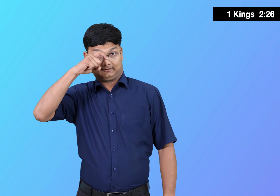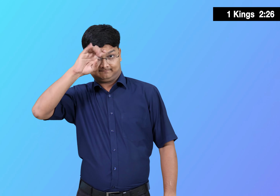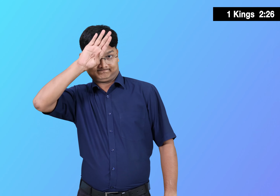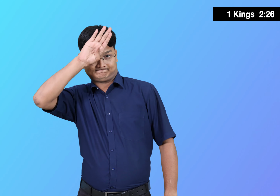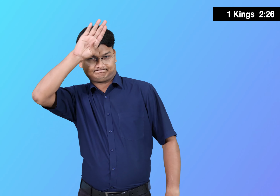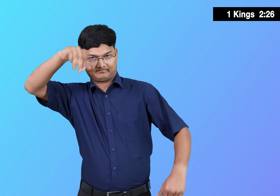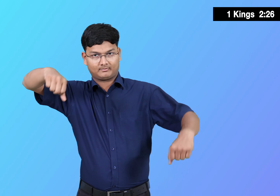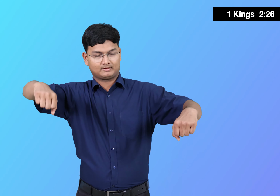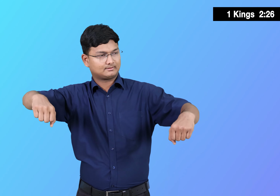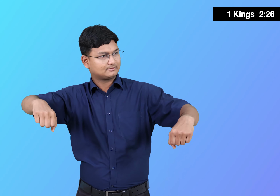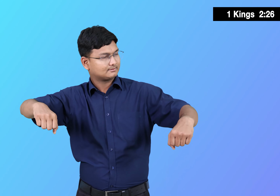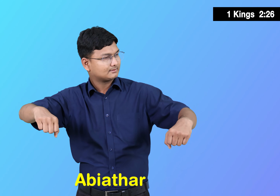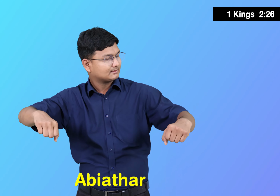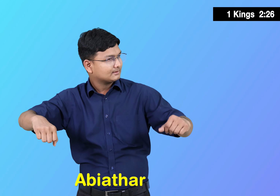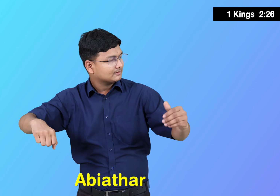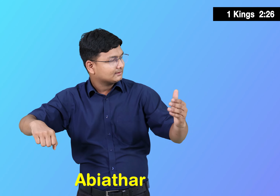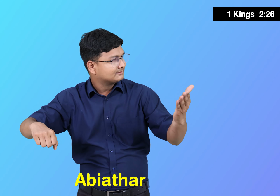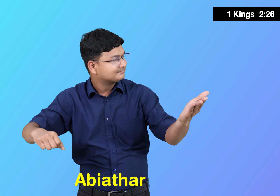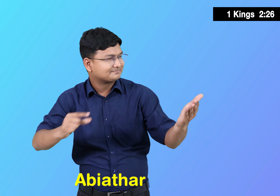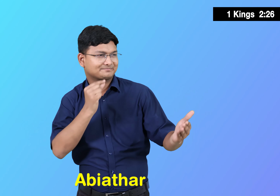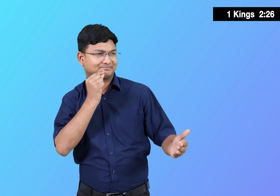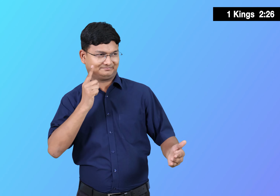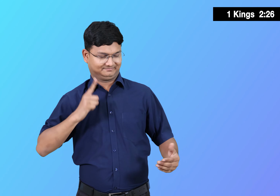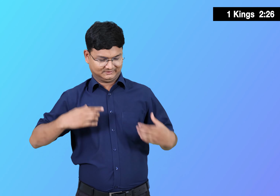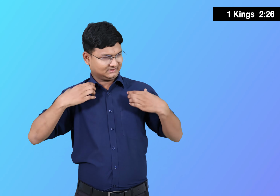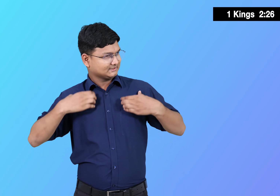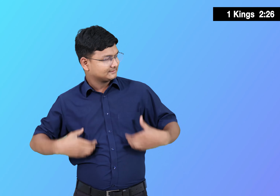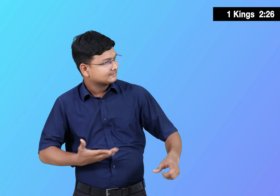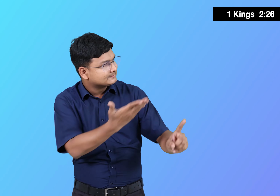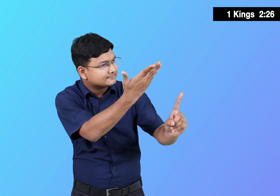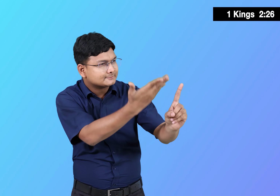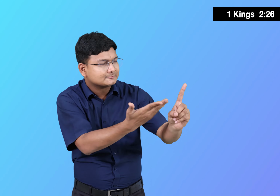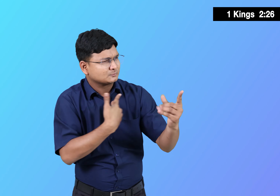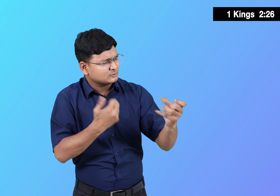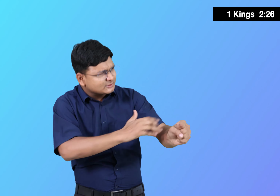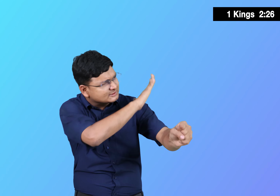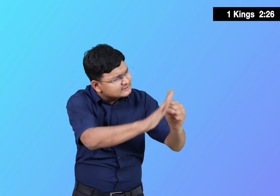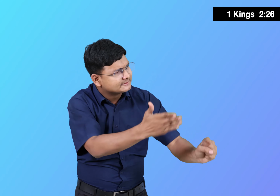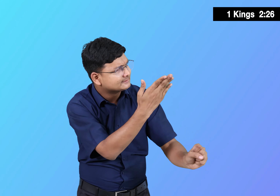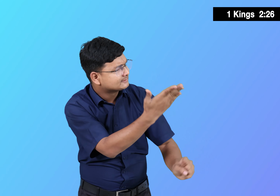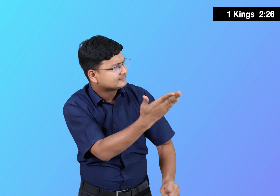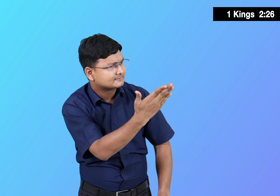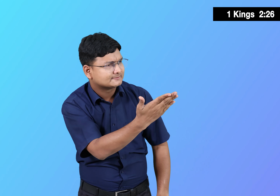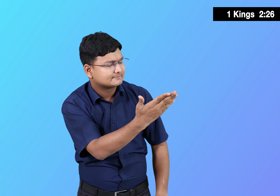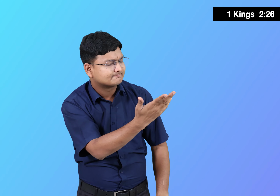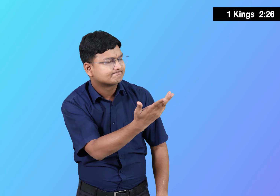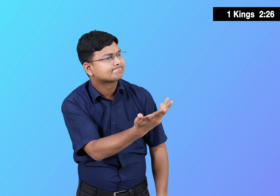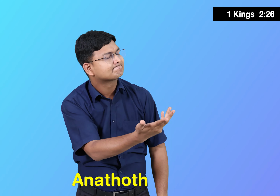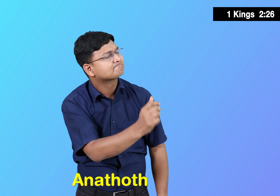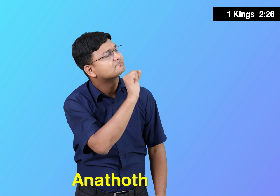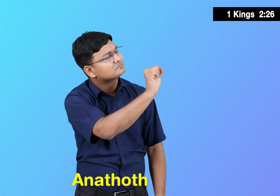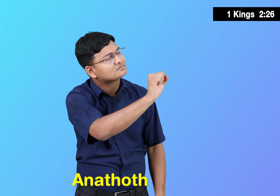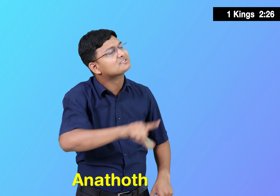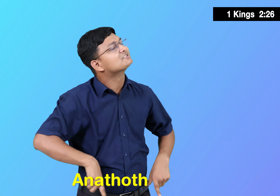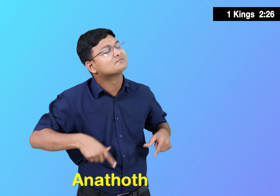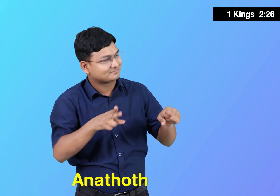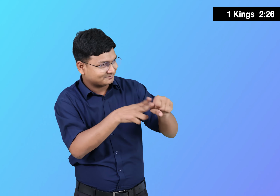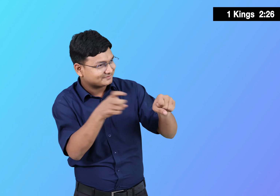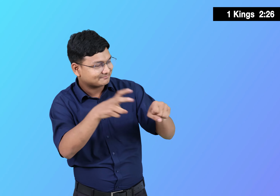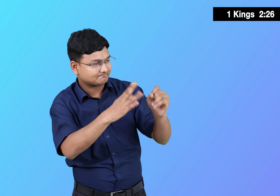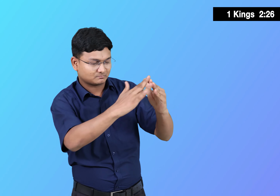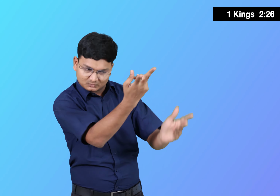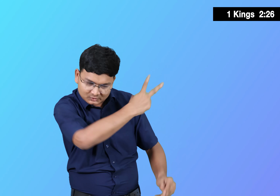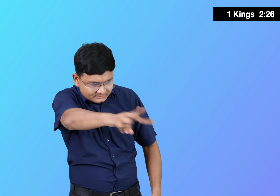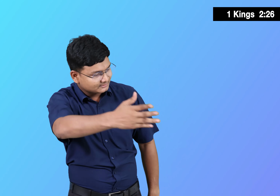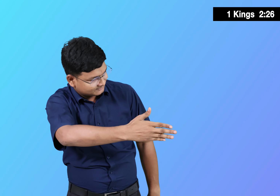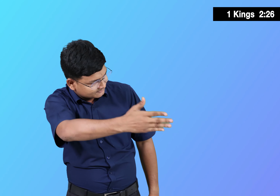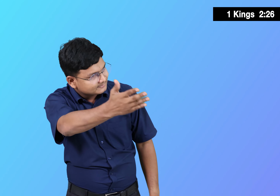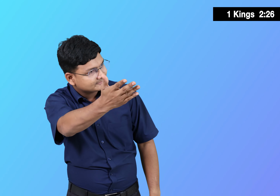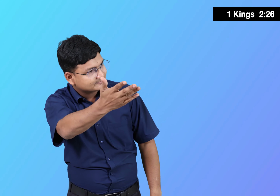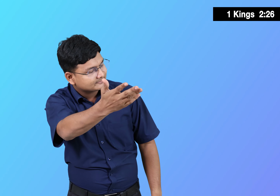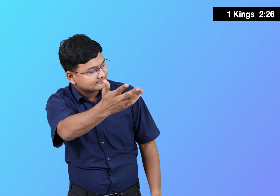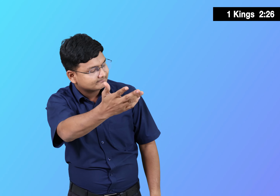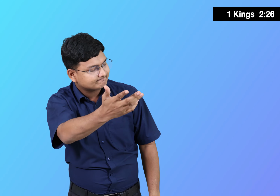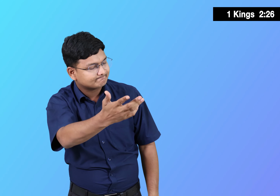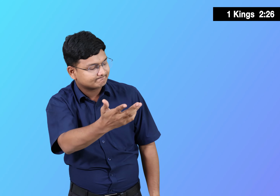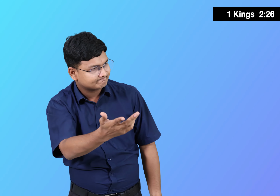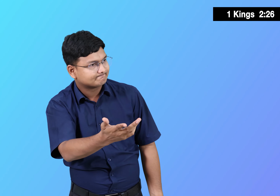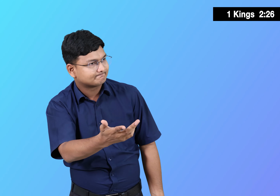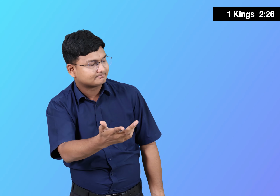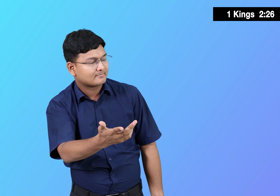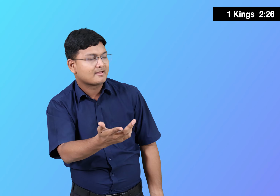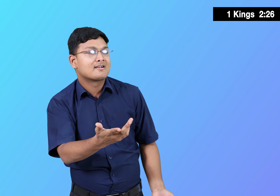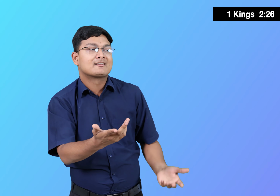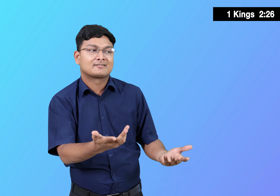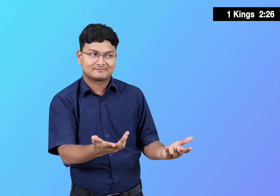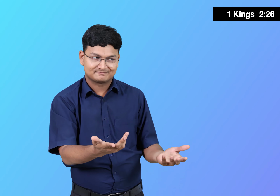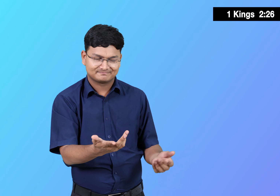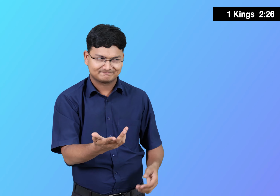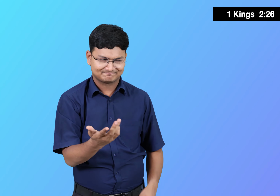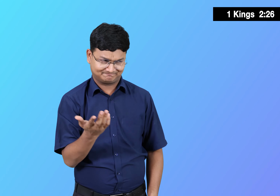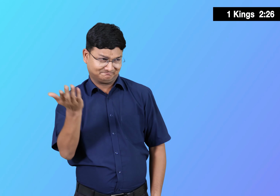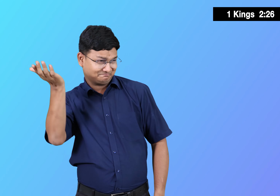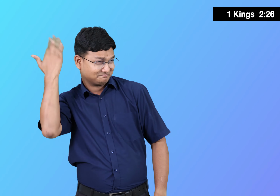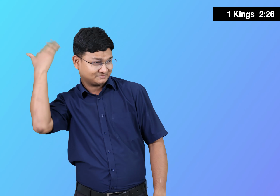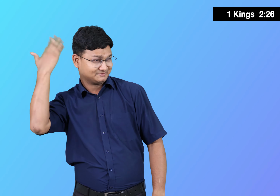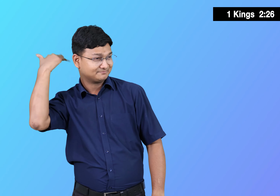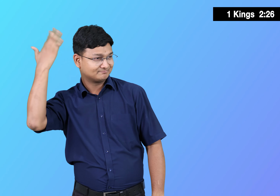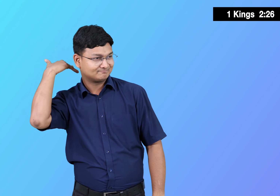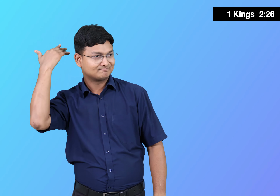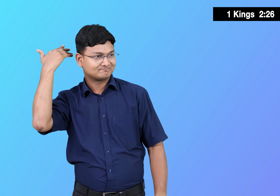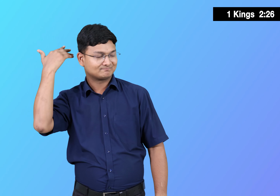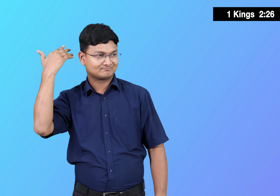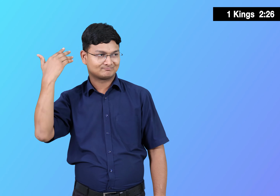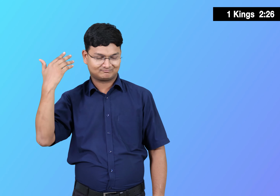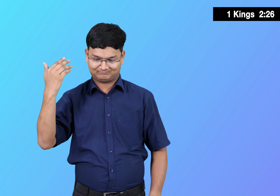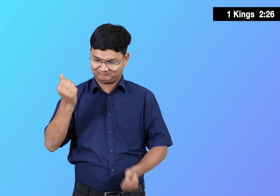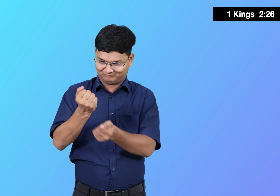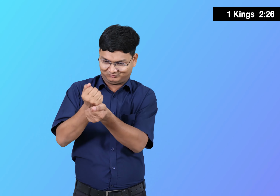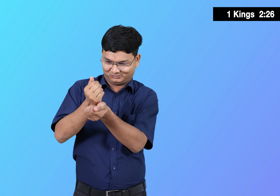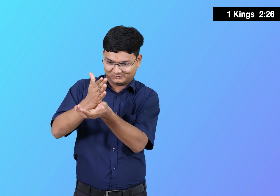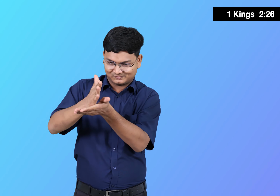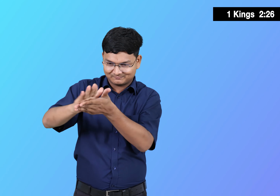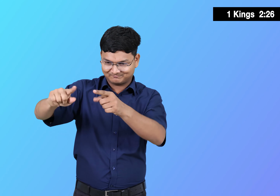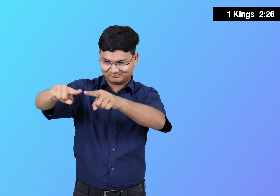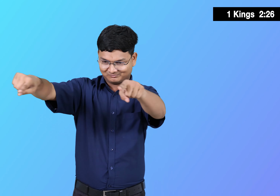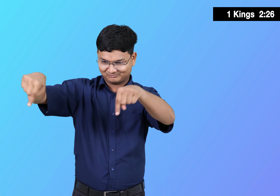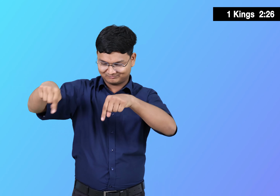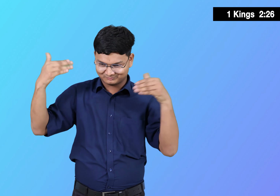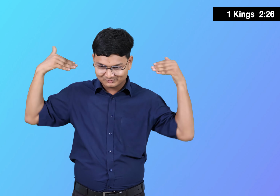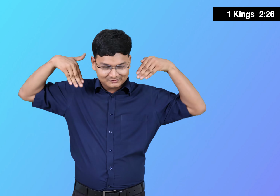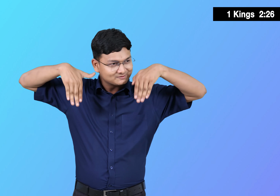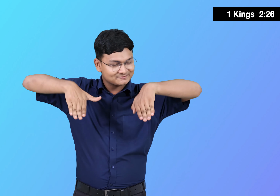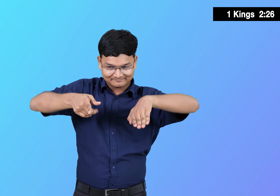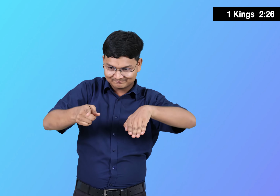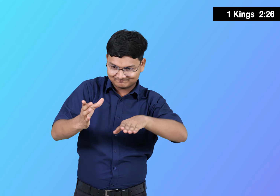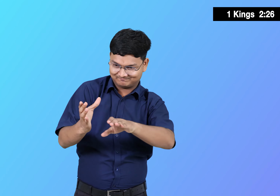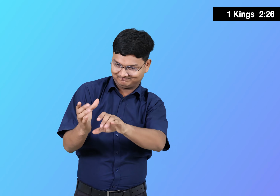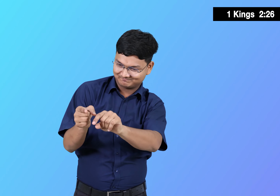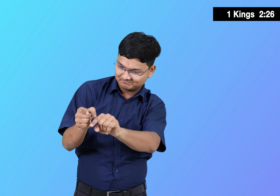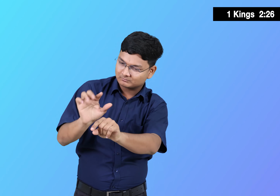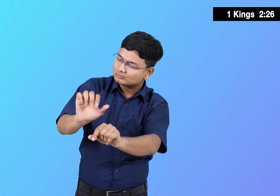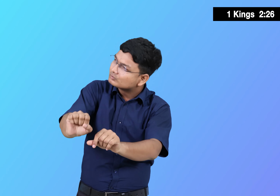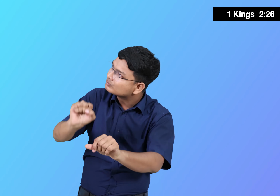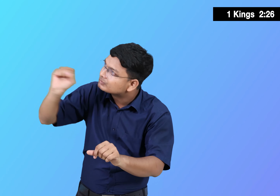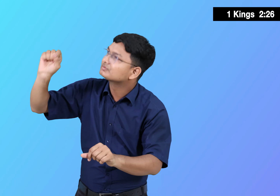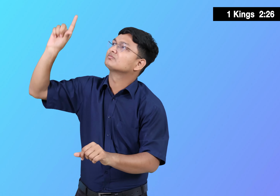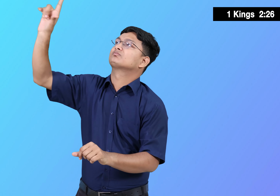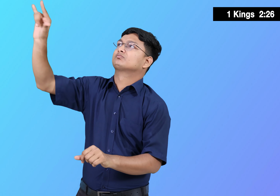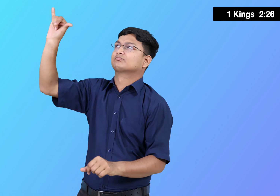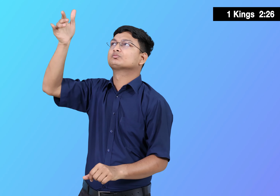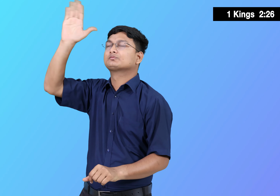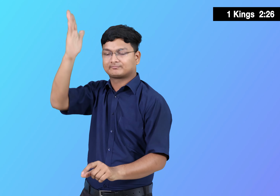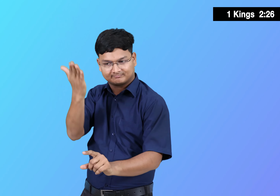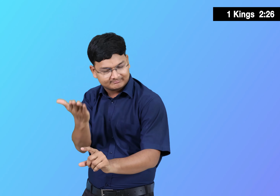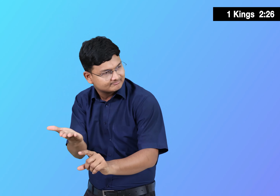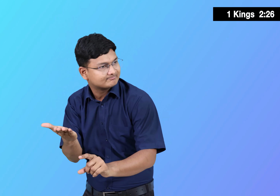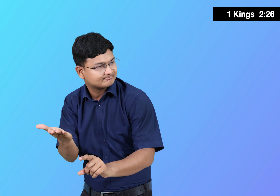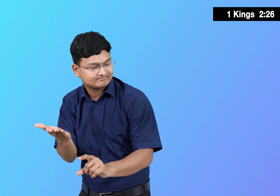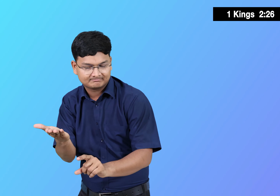Then King Solomon said to Abiathar the priest, “I should kill you, but I will let you go back to your home in Anathoth. I will not kill you now because you helped